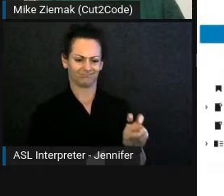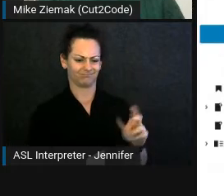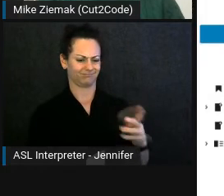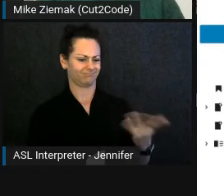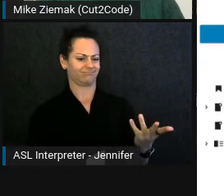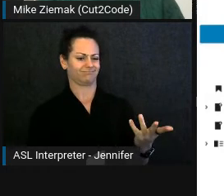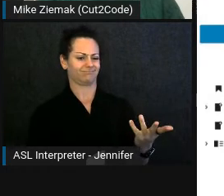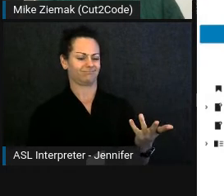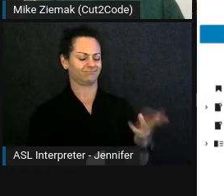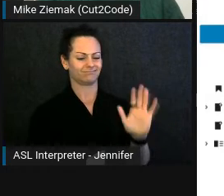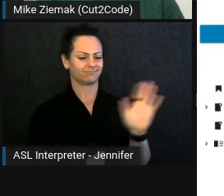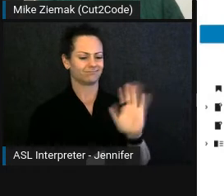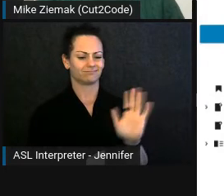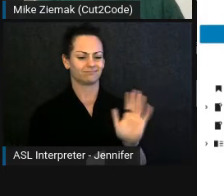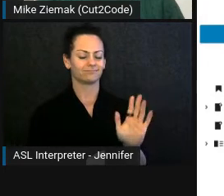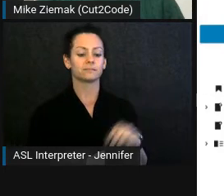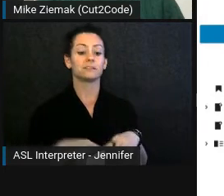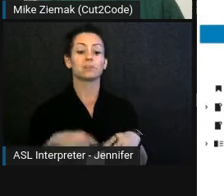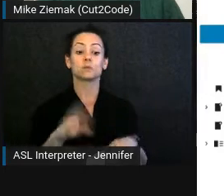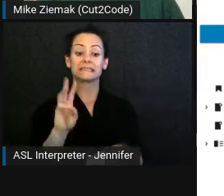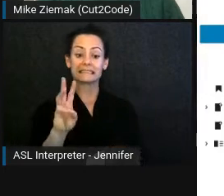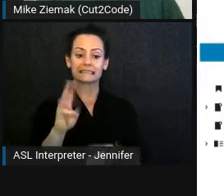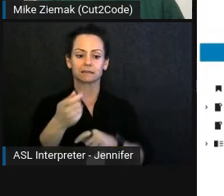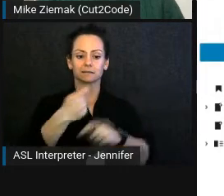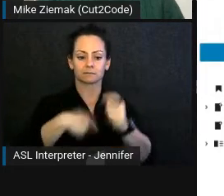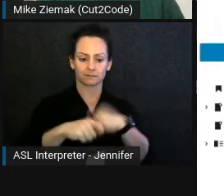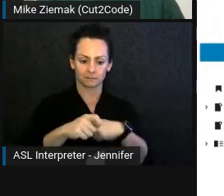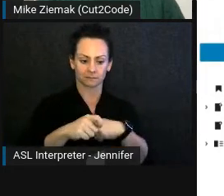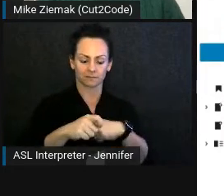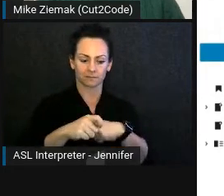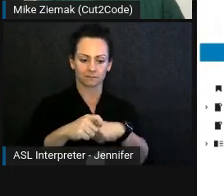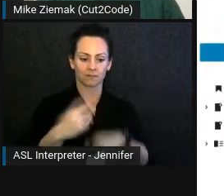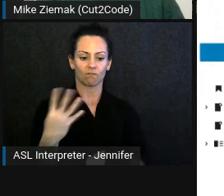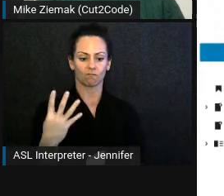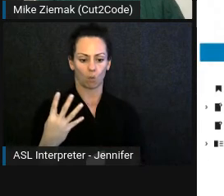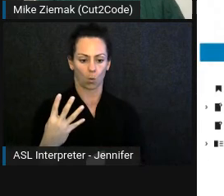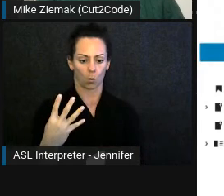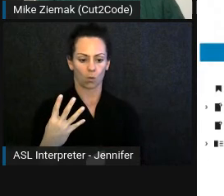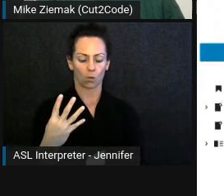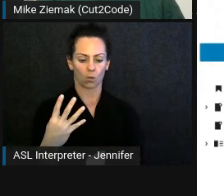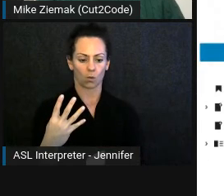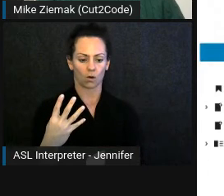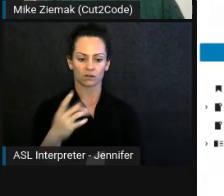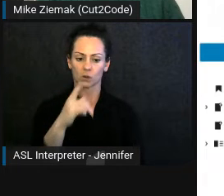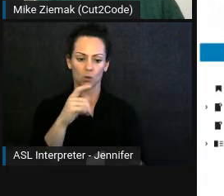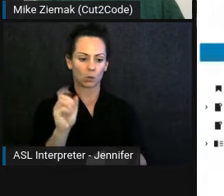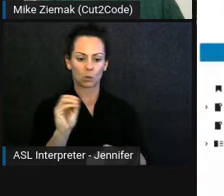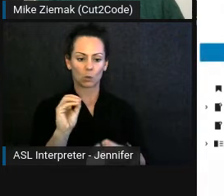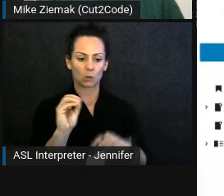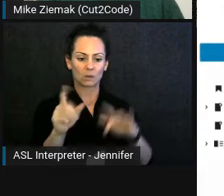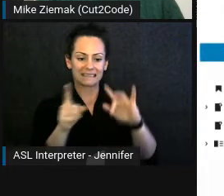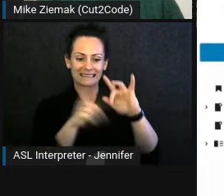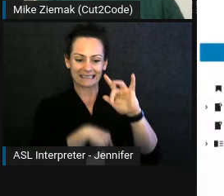Let's change the text color here, and let's make sure it's not upper case.